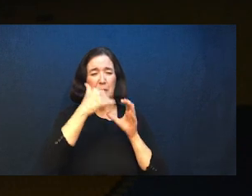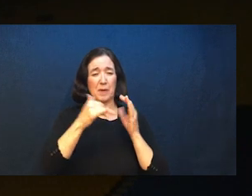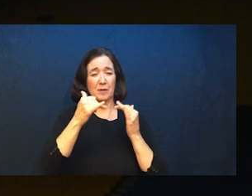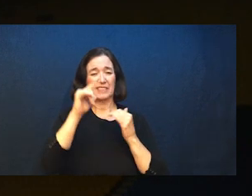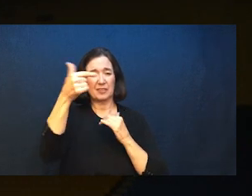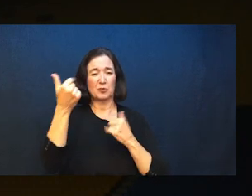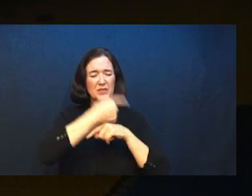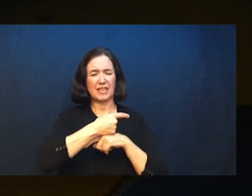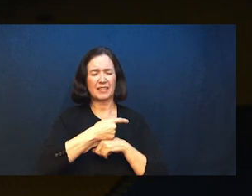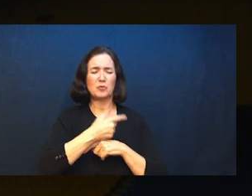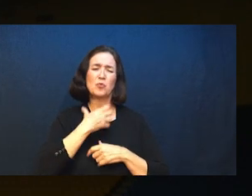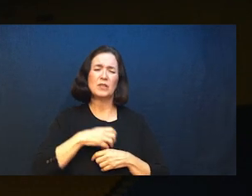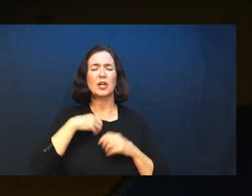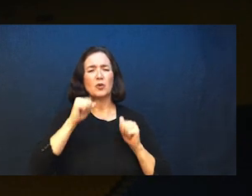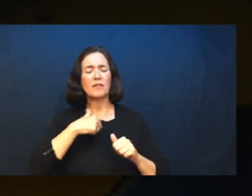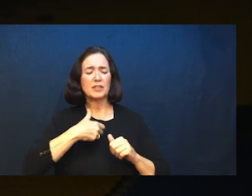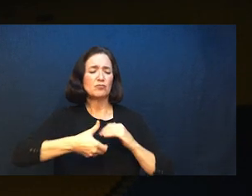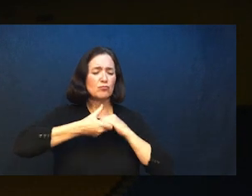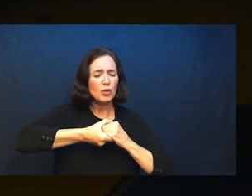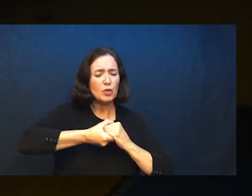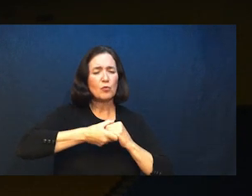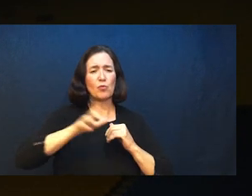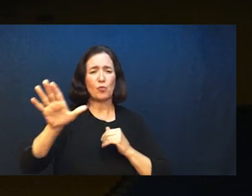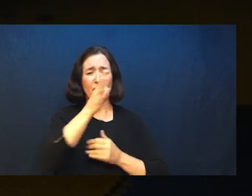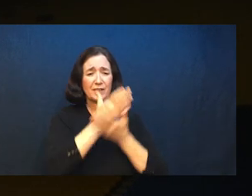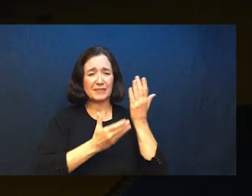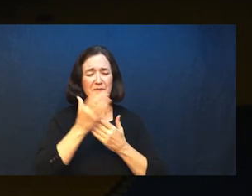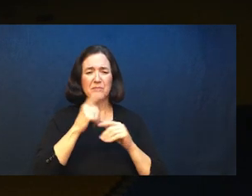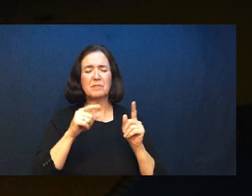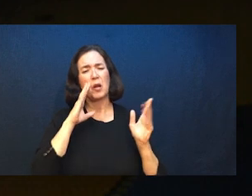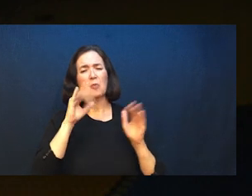I wish that I could have shaken each of your hands today, but I hope that you will enjoy this personal message